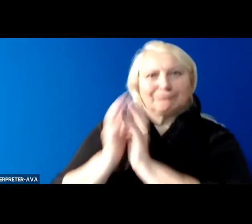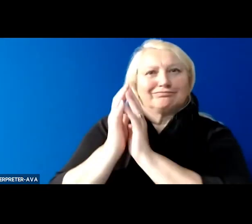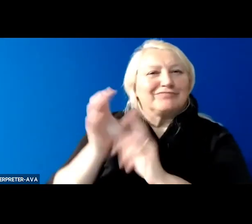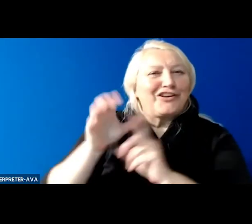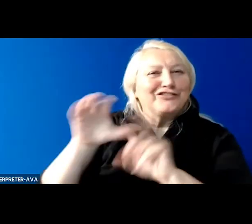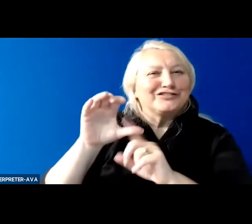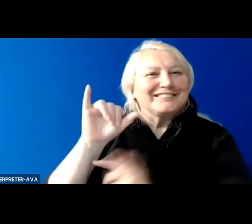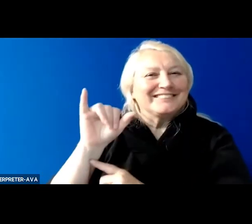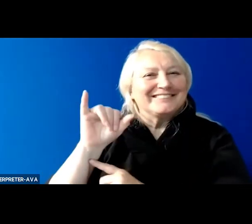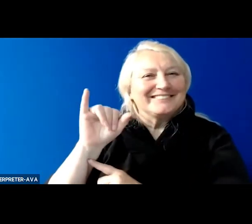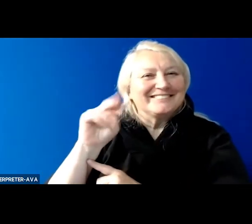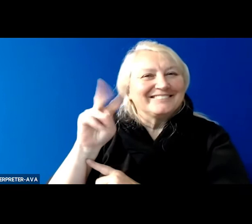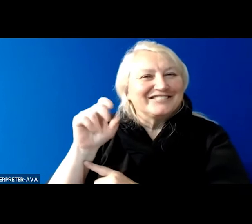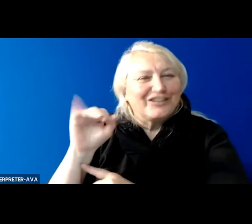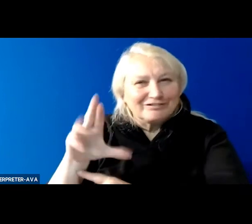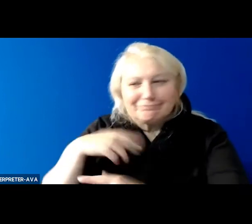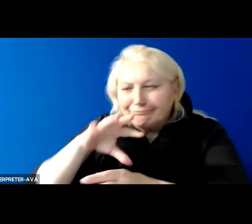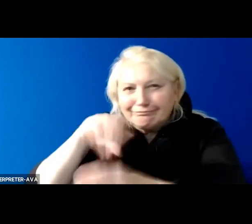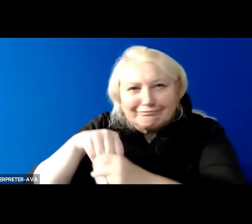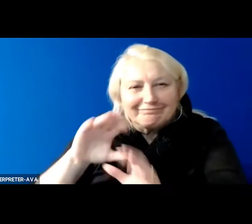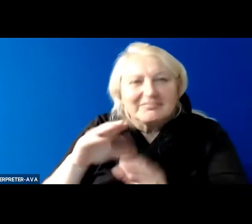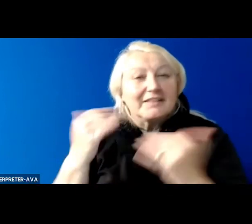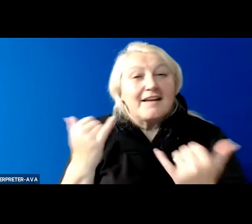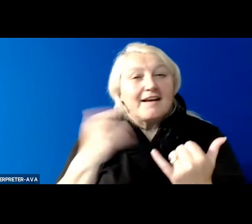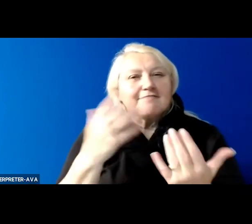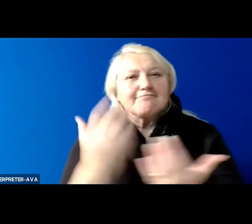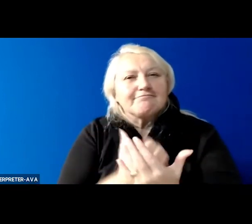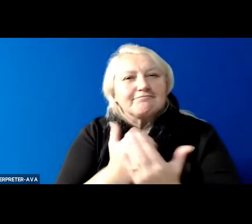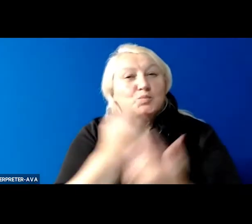And I'm just going to sort of like guide everybody through today's presentation.